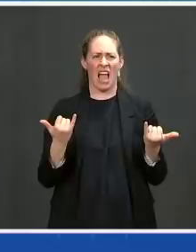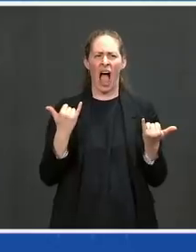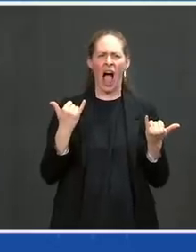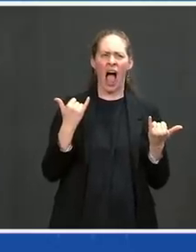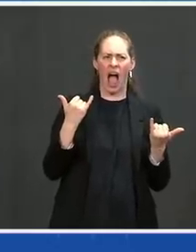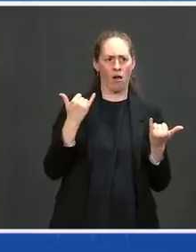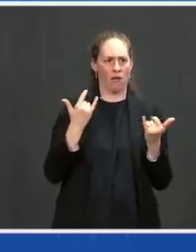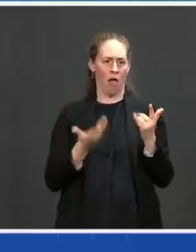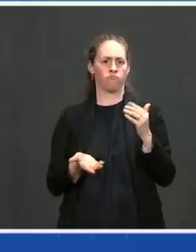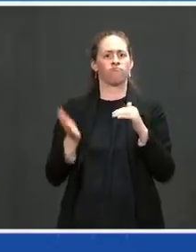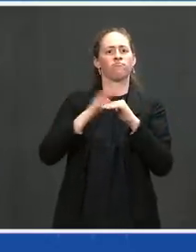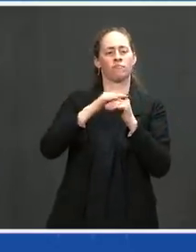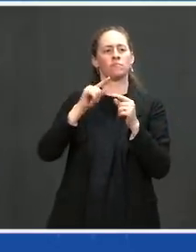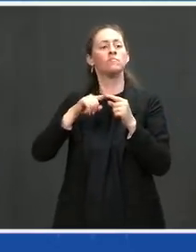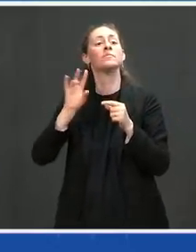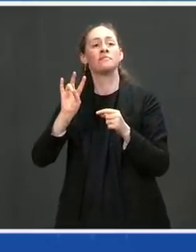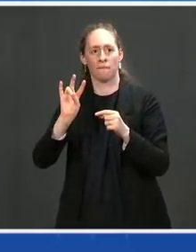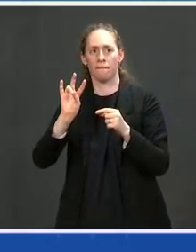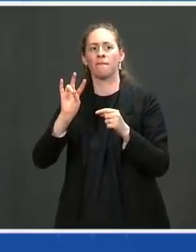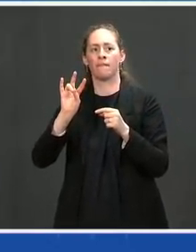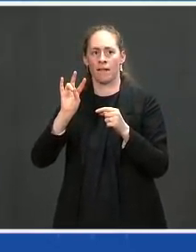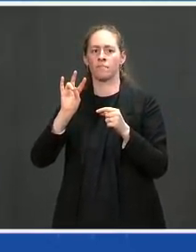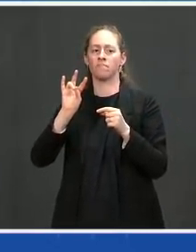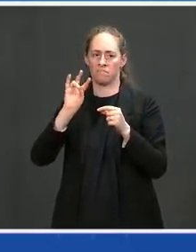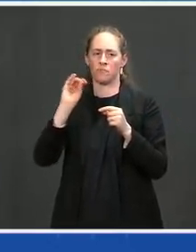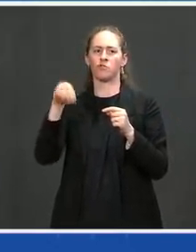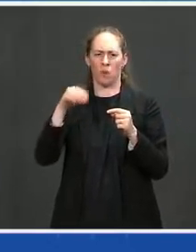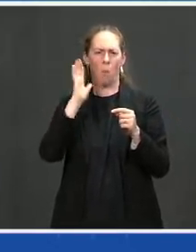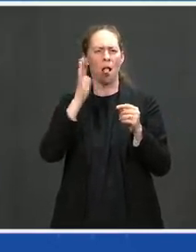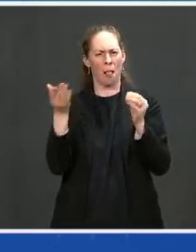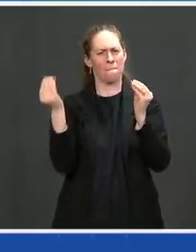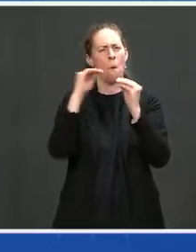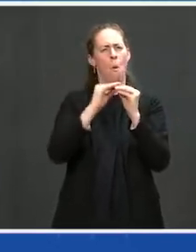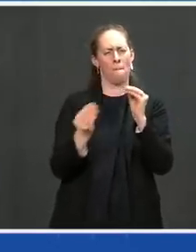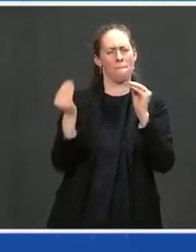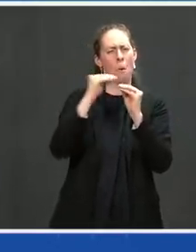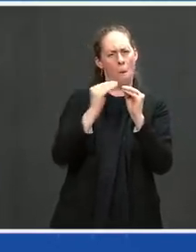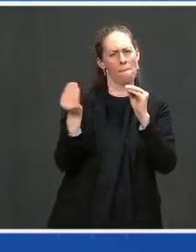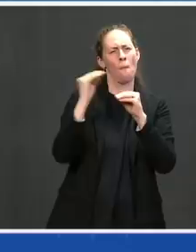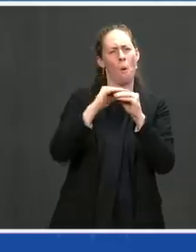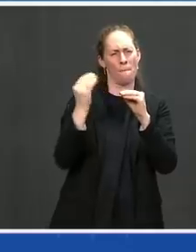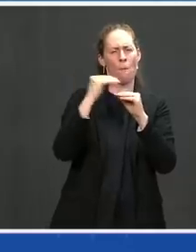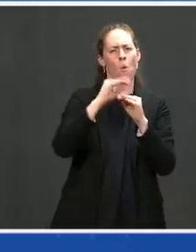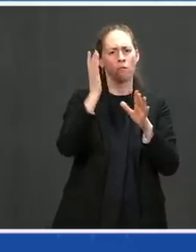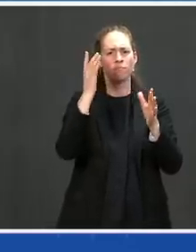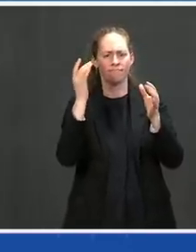I'm going to change that. We're going to change that. The future lies in who can, in fact,